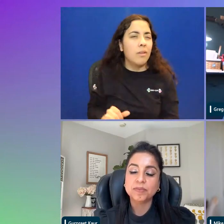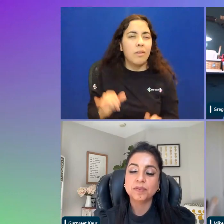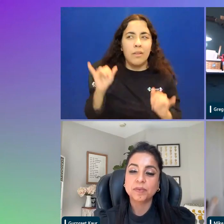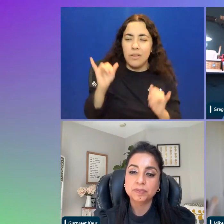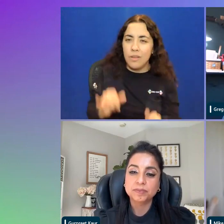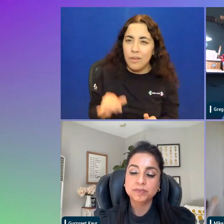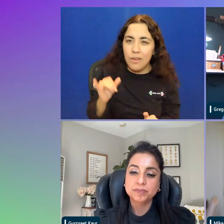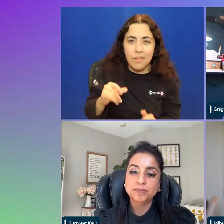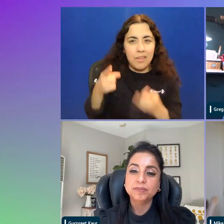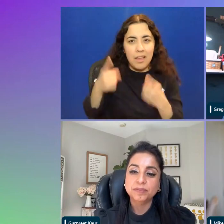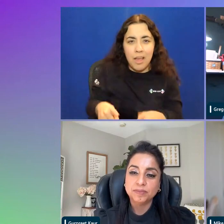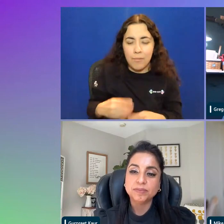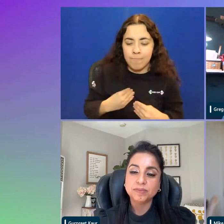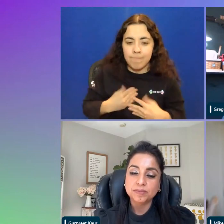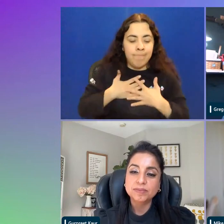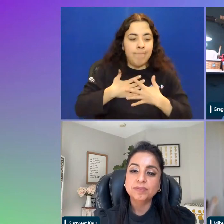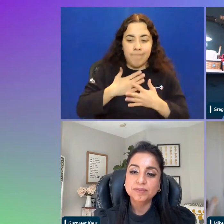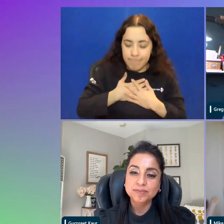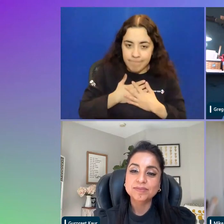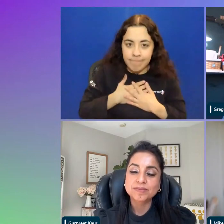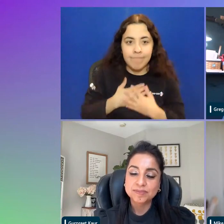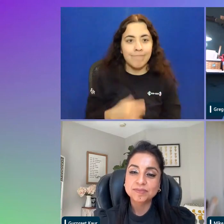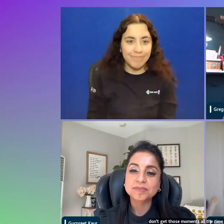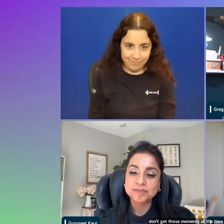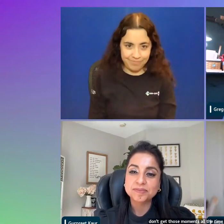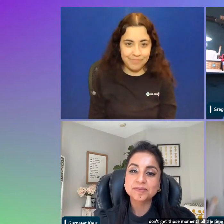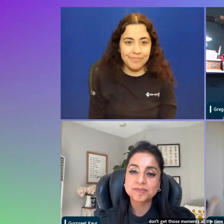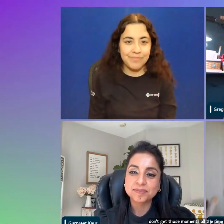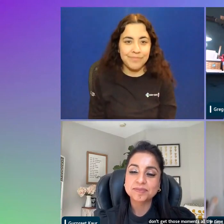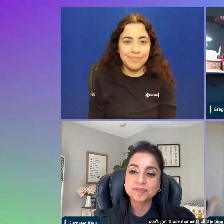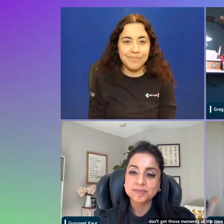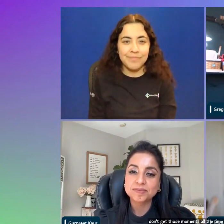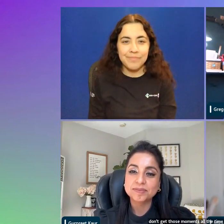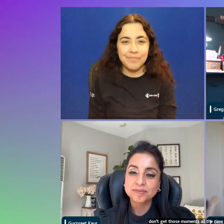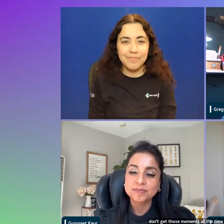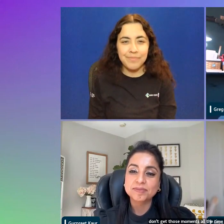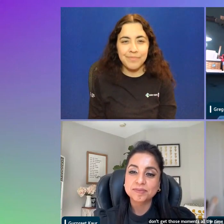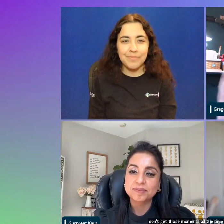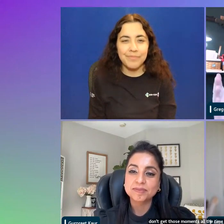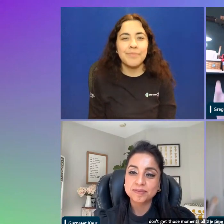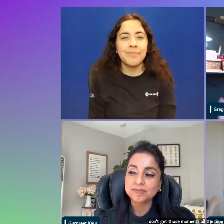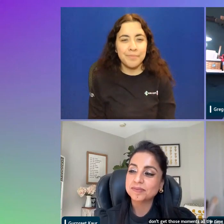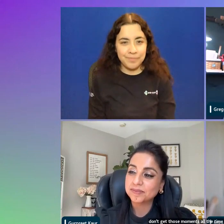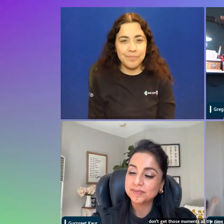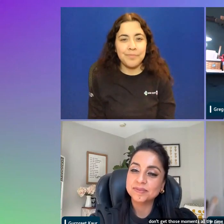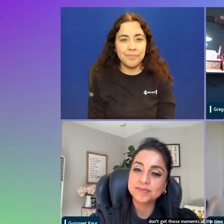but when that one happened, it was just really, really meaningful. >> Yeah. Sharon, Sharon, a lot of really fantastic things around the setup. Right. And I